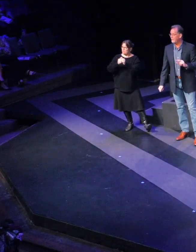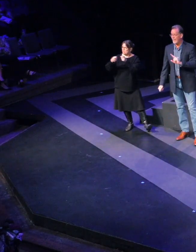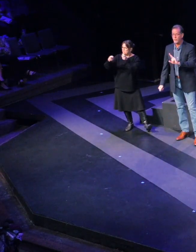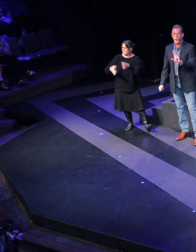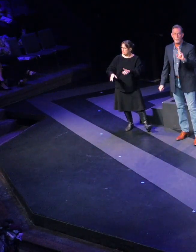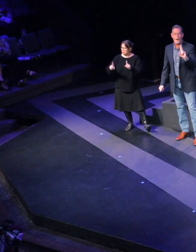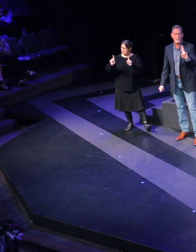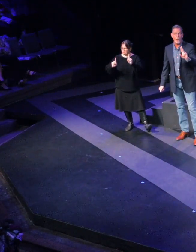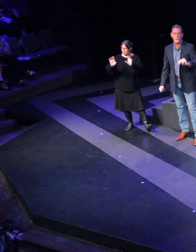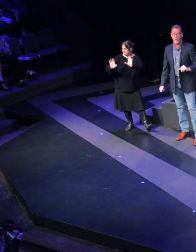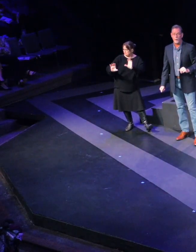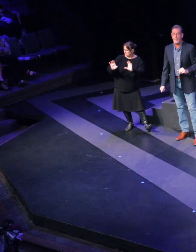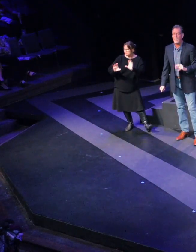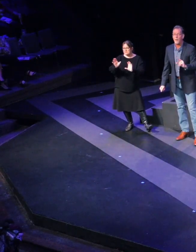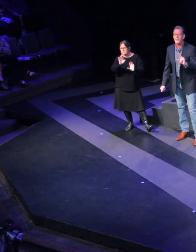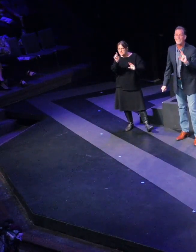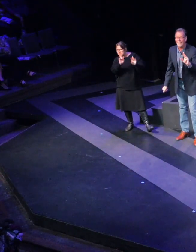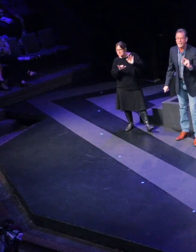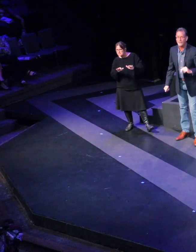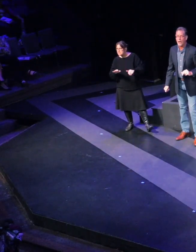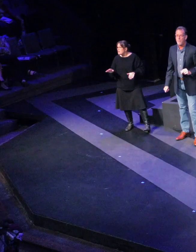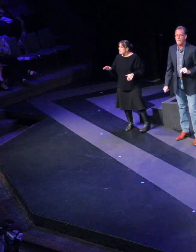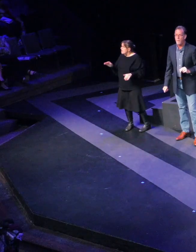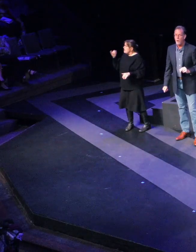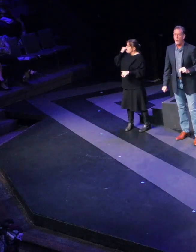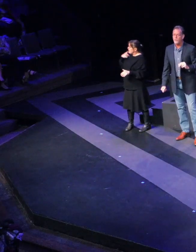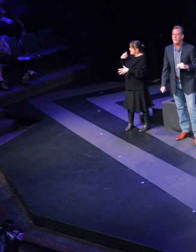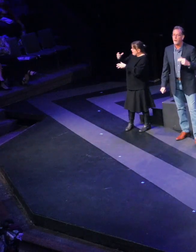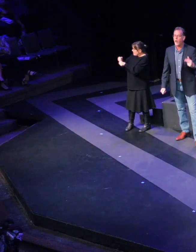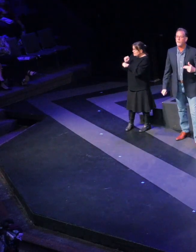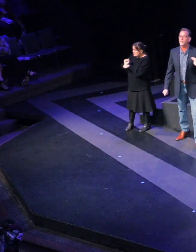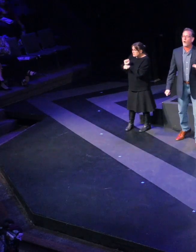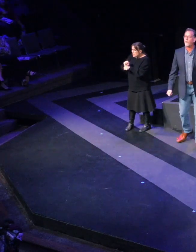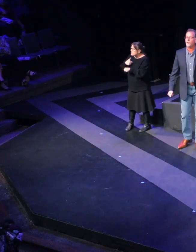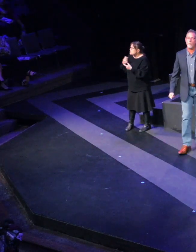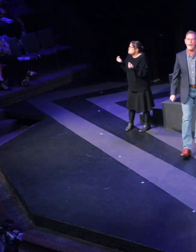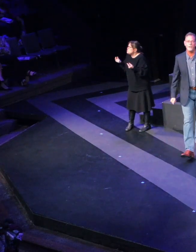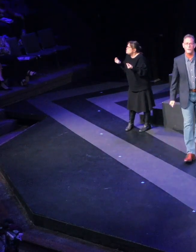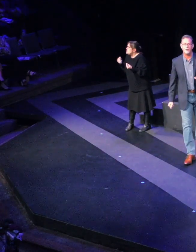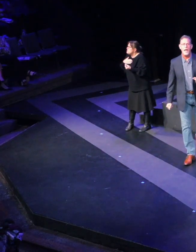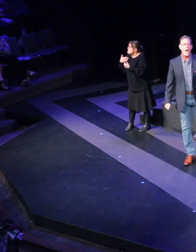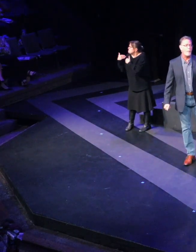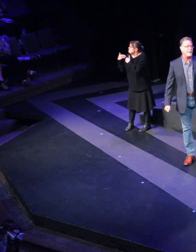'cause guess what? My job was going to be if I was to get the job, was gonna be talking with Starbucks store managers, helping them